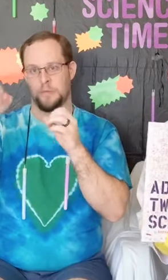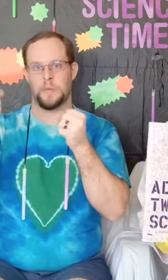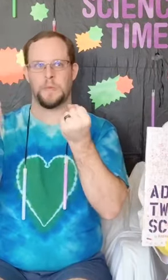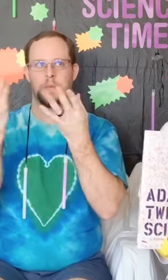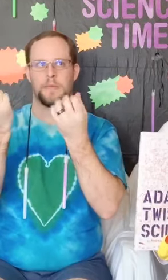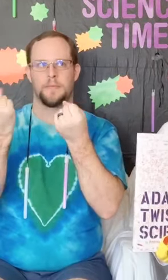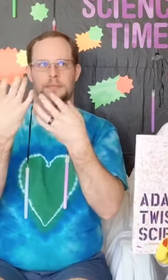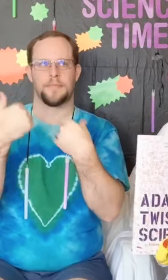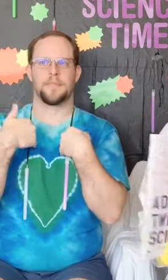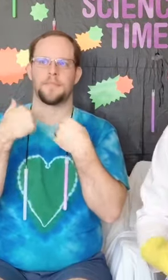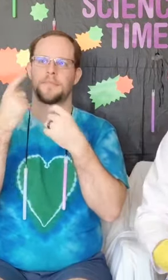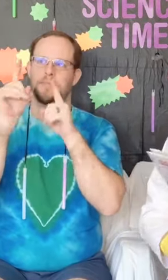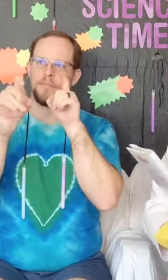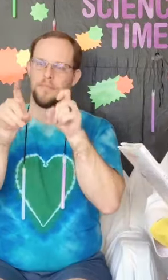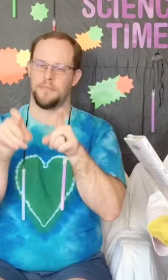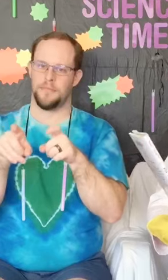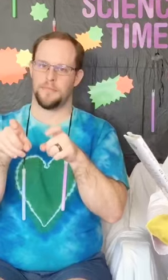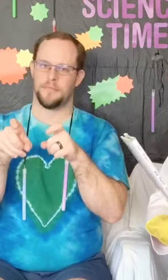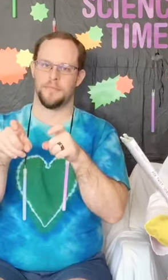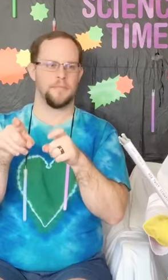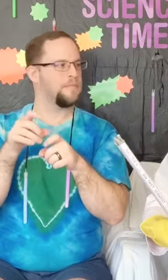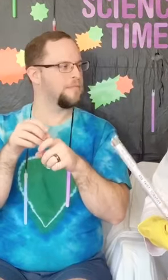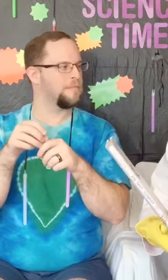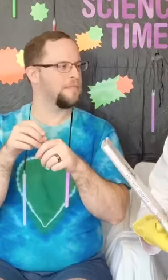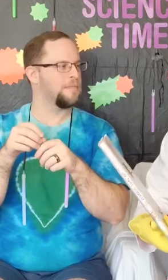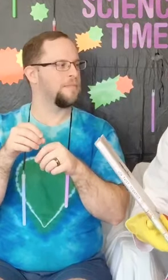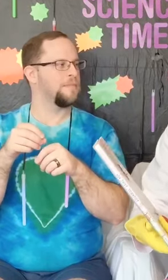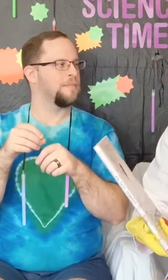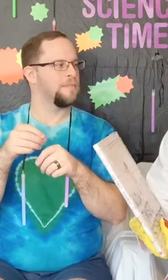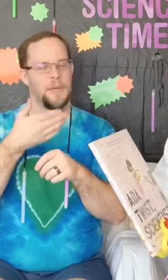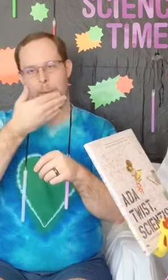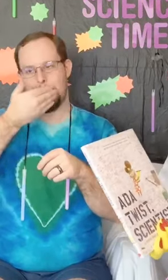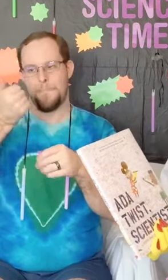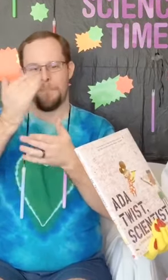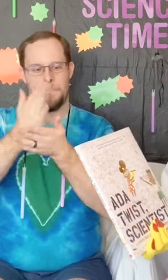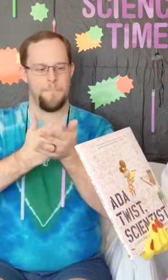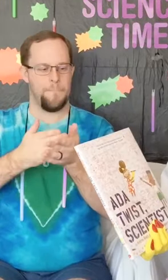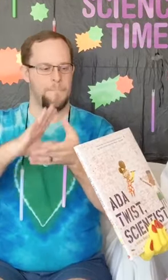has a lot of questions. And the best part of the story, I think, was when her